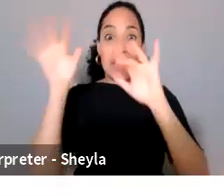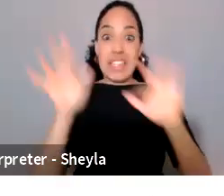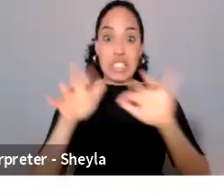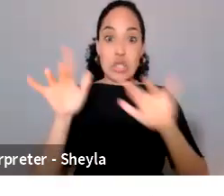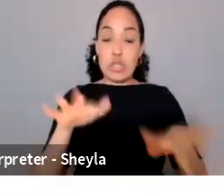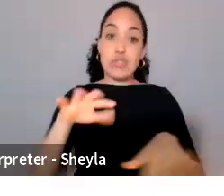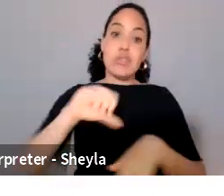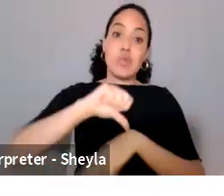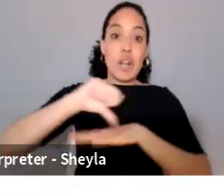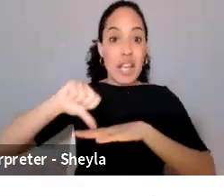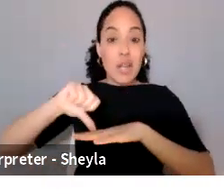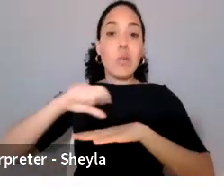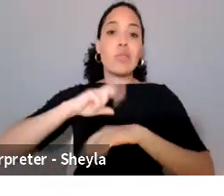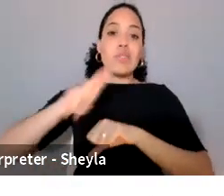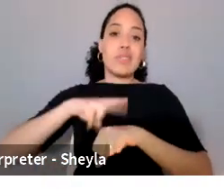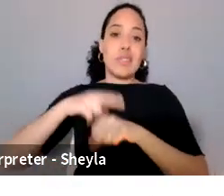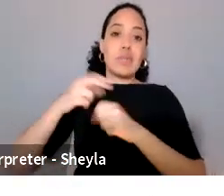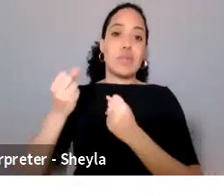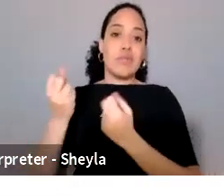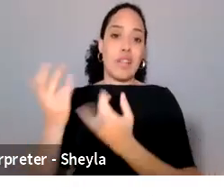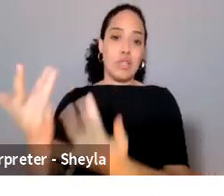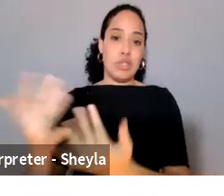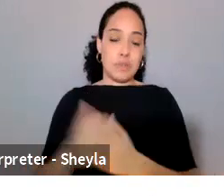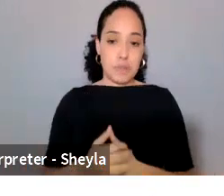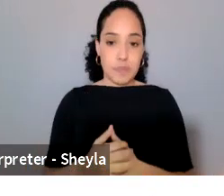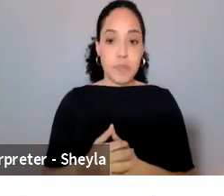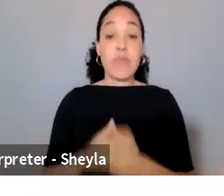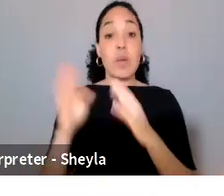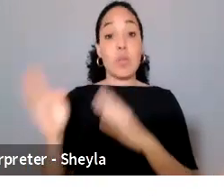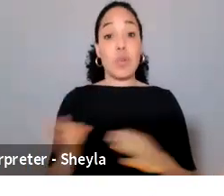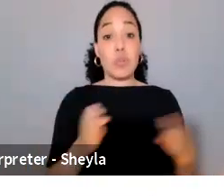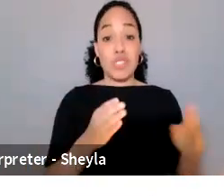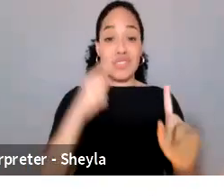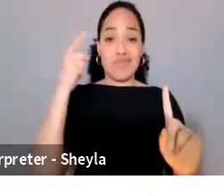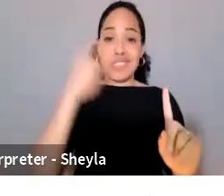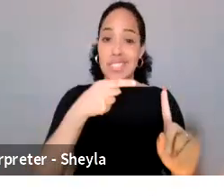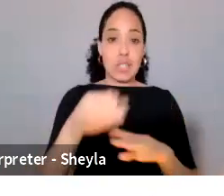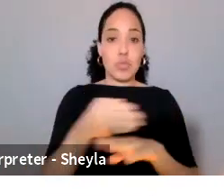a myriad of potential disasters and preparation is the key to recovery understanding the specific